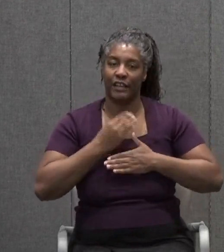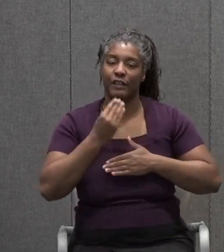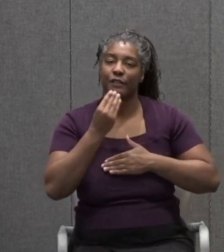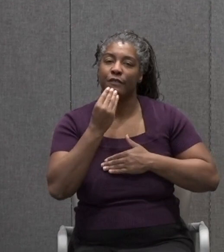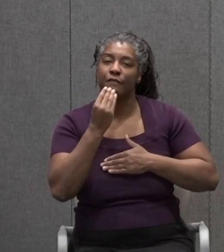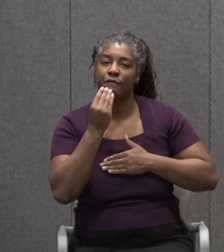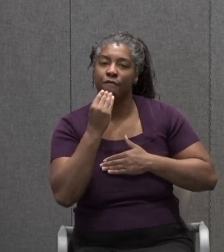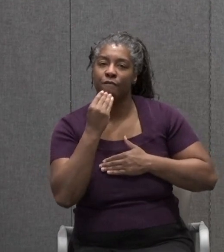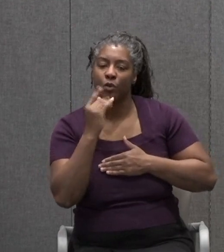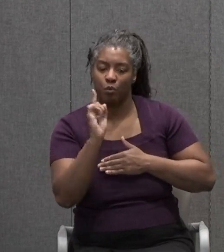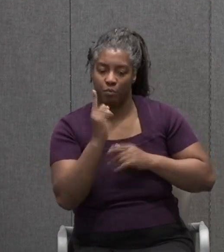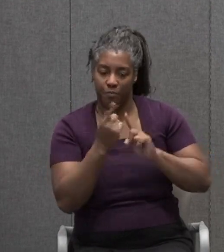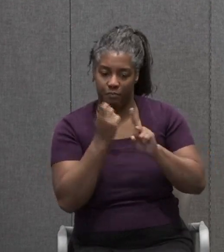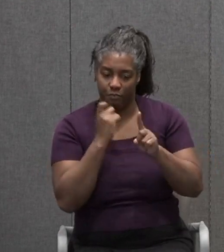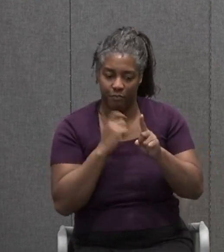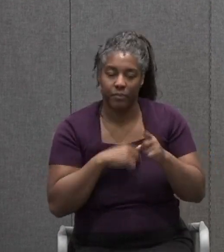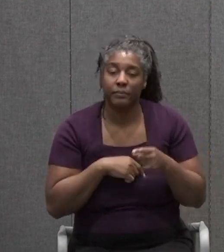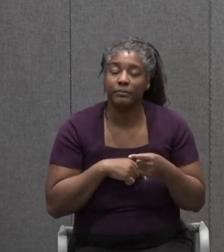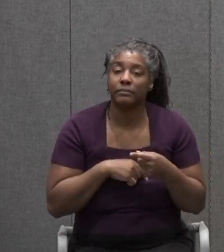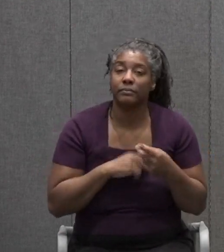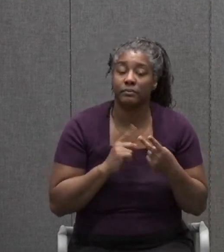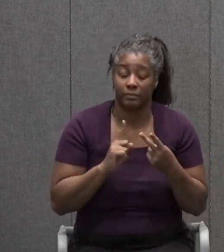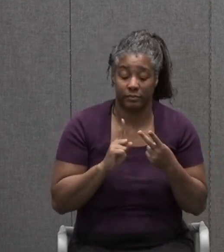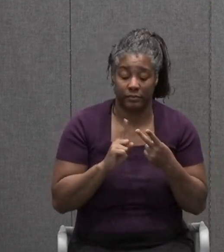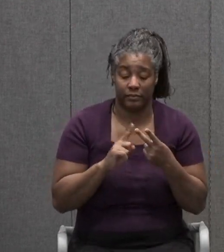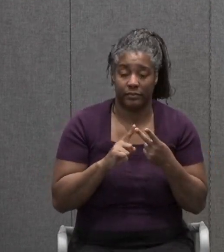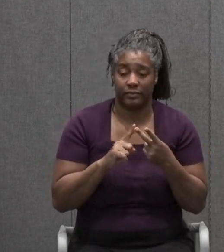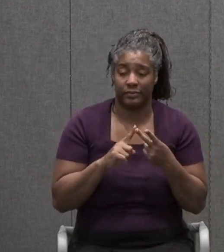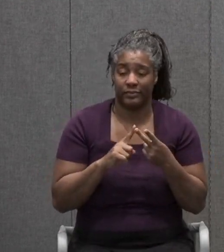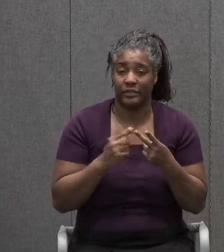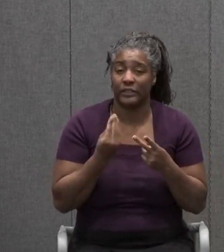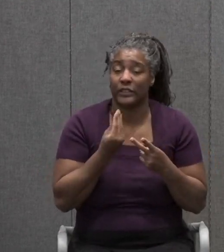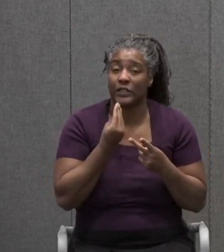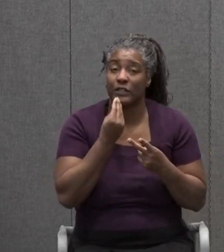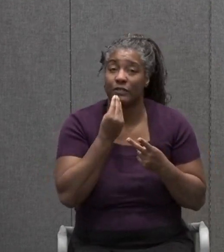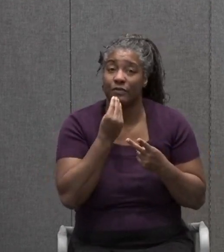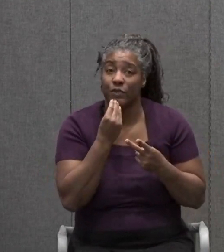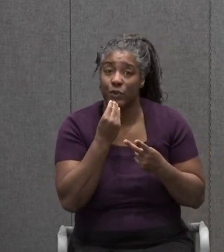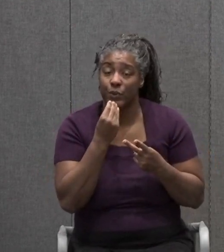You know, we have some military people out there that they're on watch all the time protecting us.